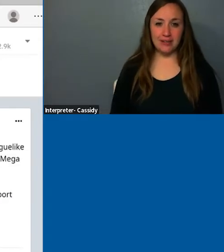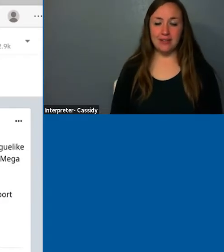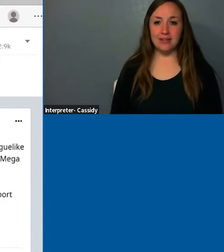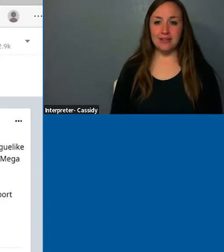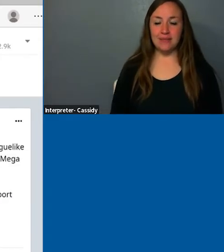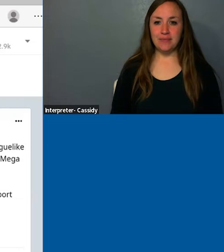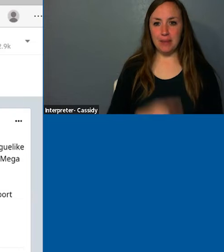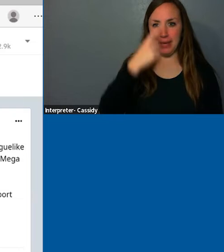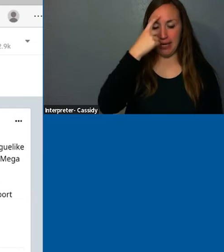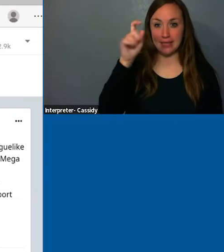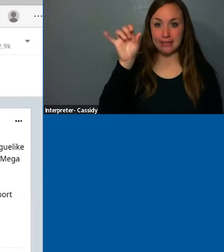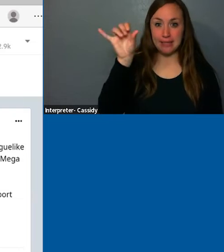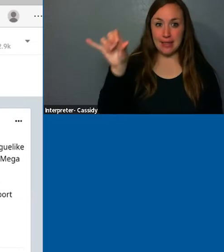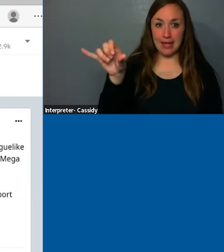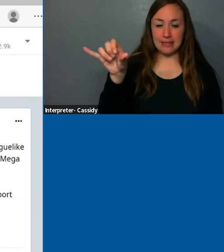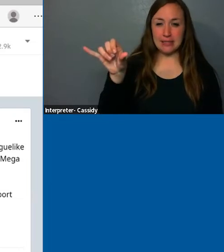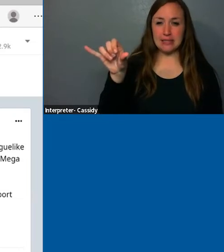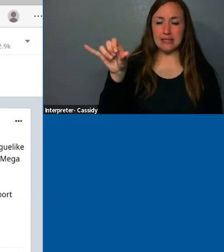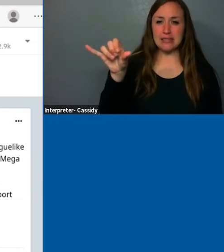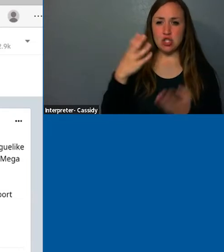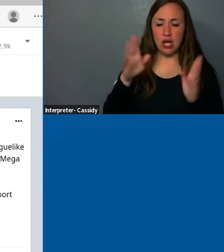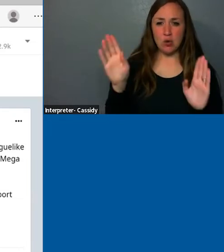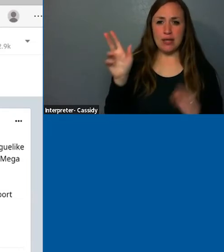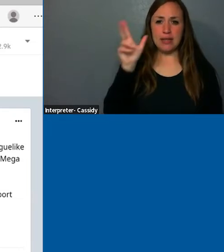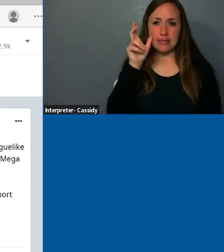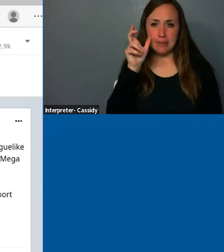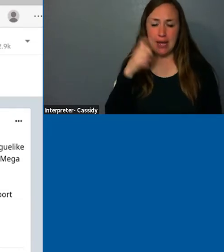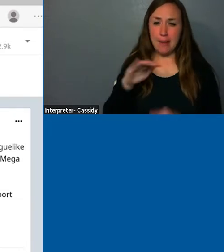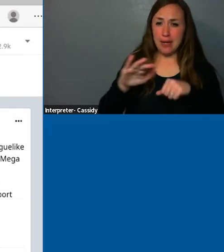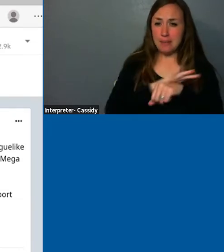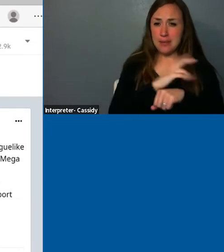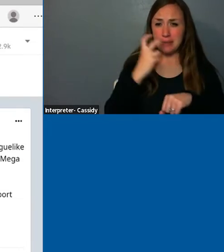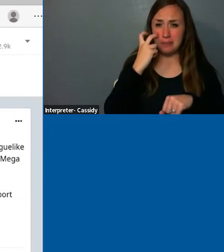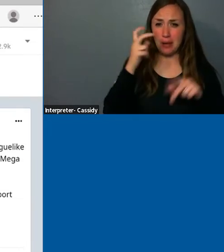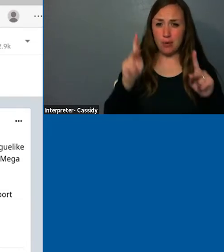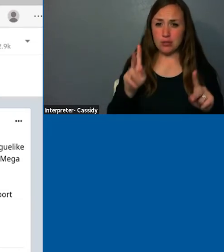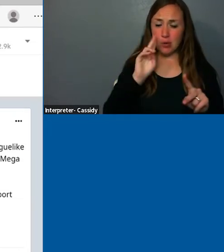[Sam] Because this is generally the speed that I, as a completely blind person, would listen to my screen reader at